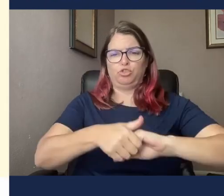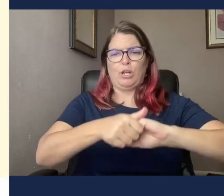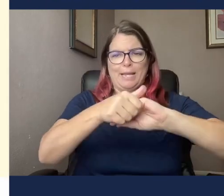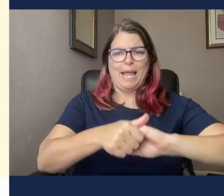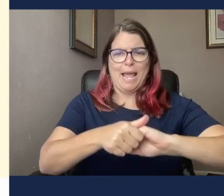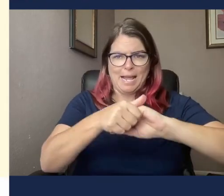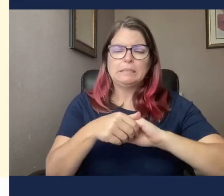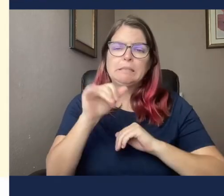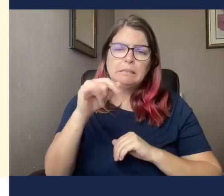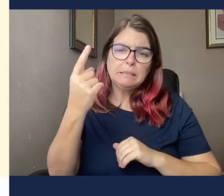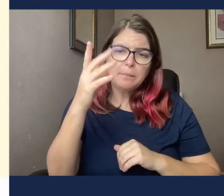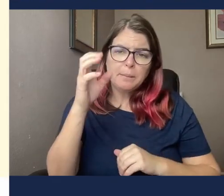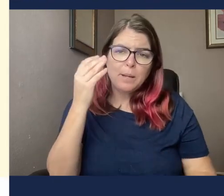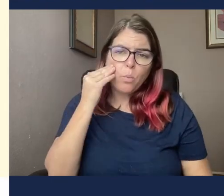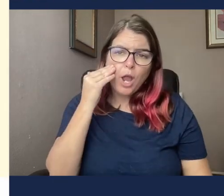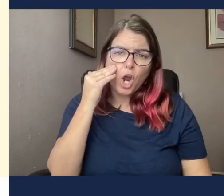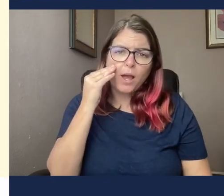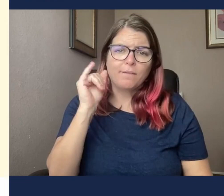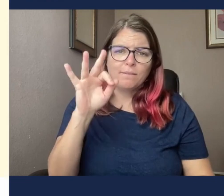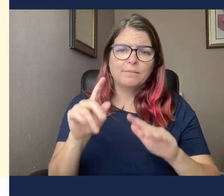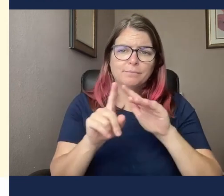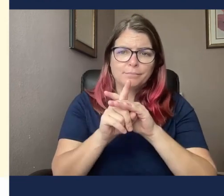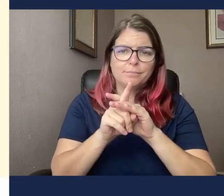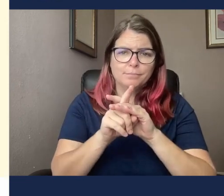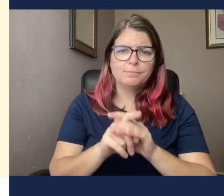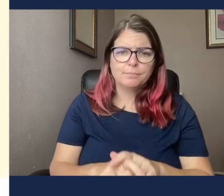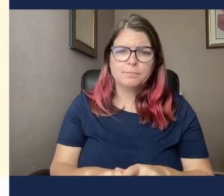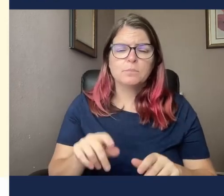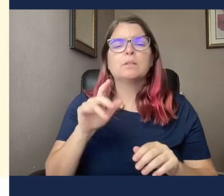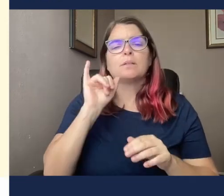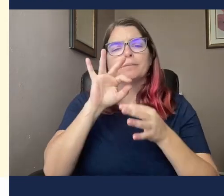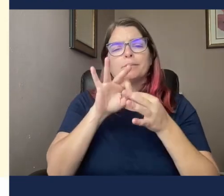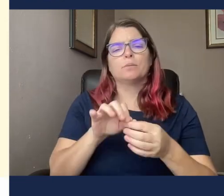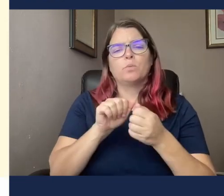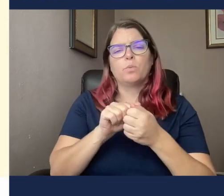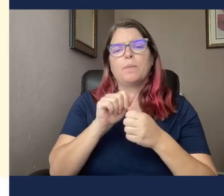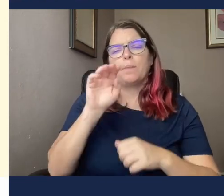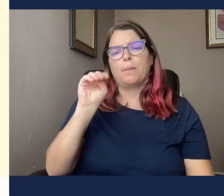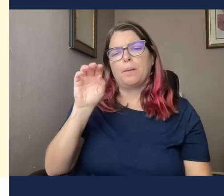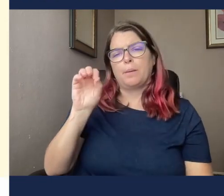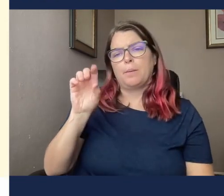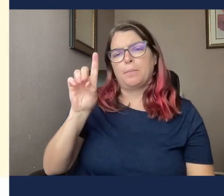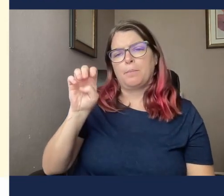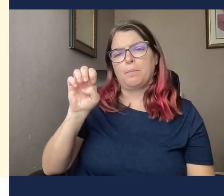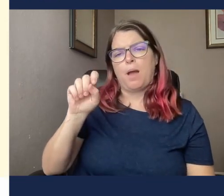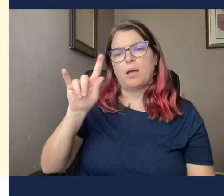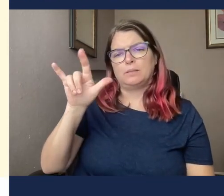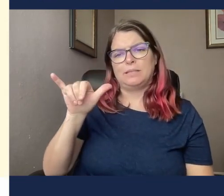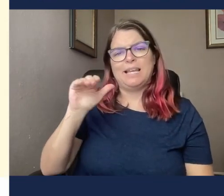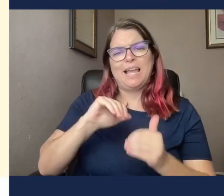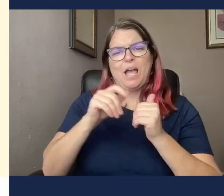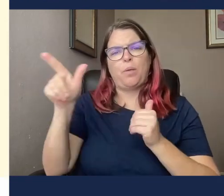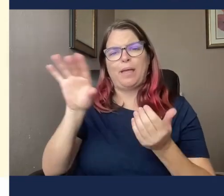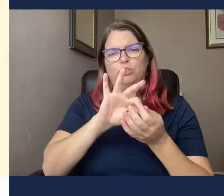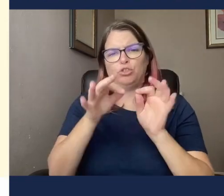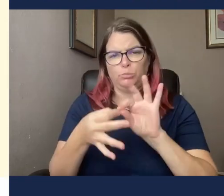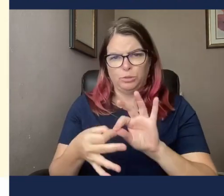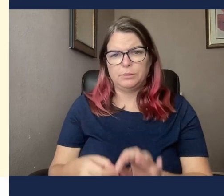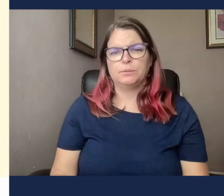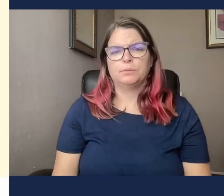Even employees who are not directly impacted by Gaza and Israel are spending energy and time avoiding certain people or